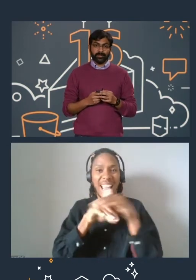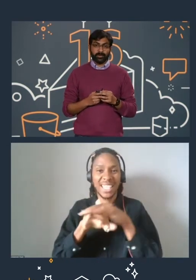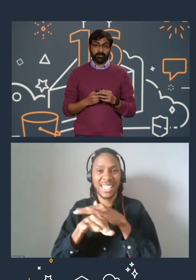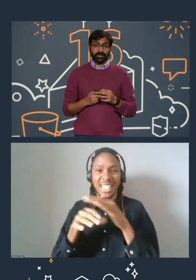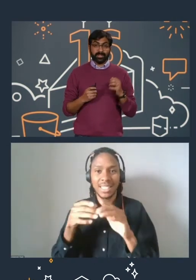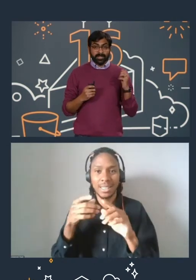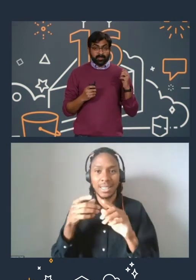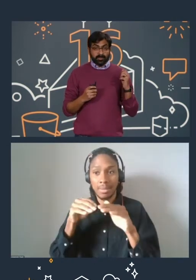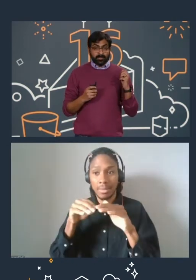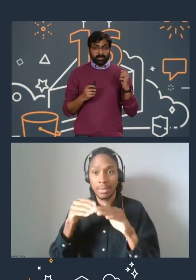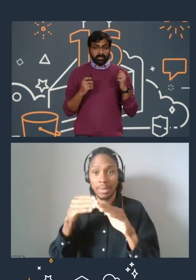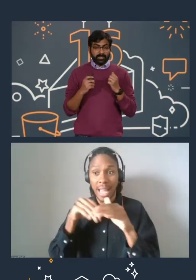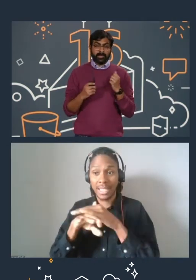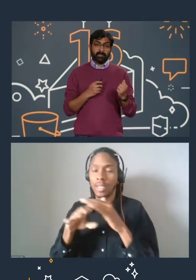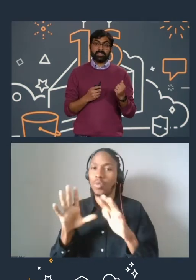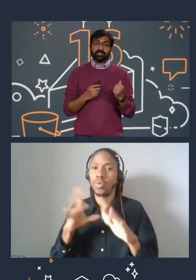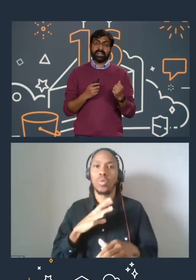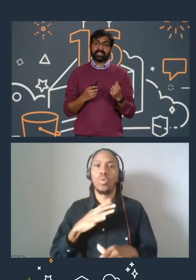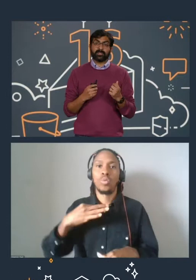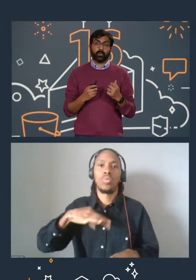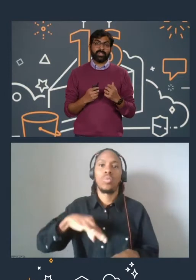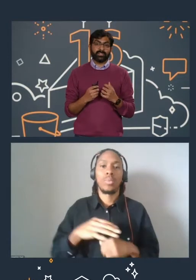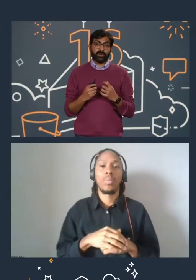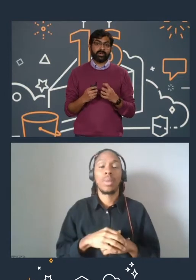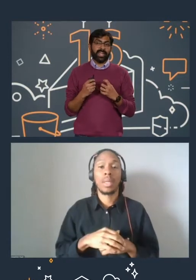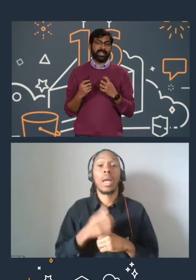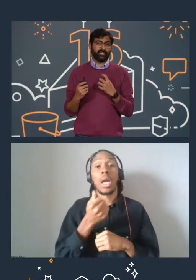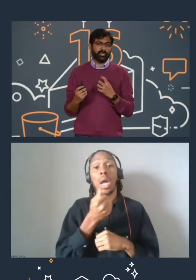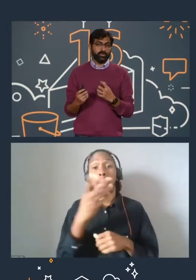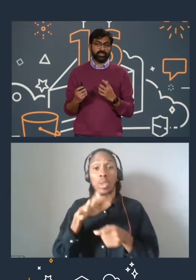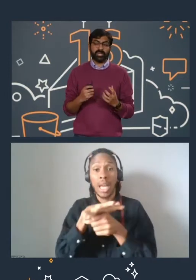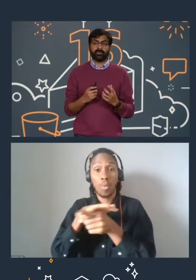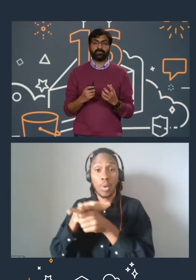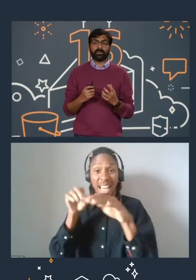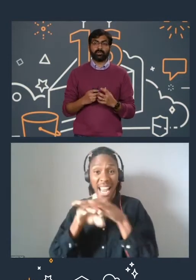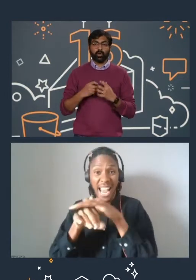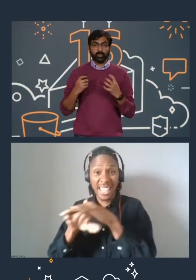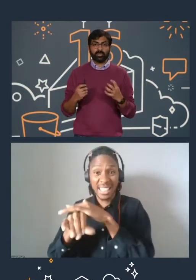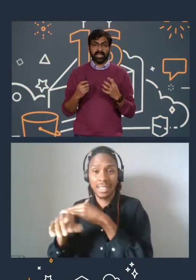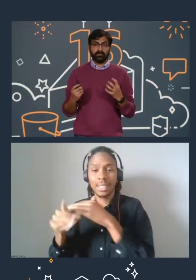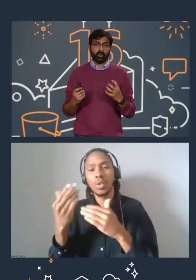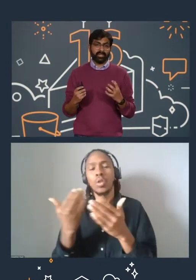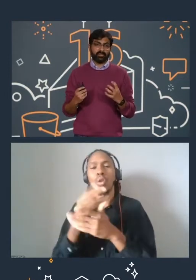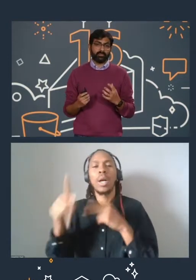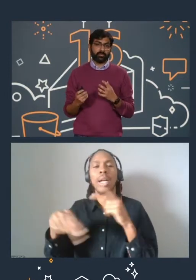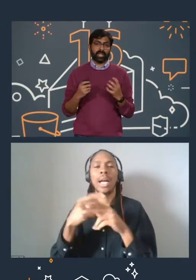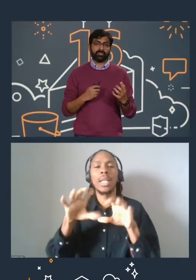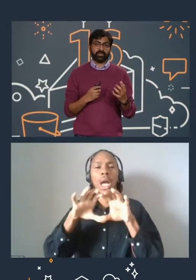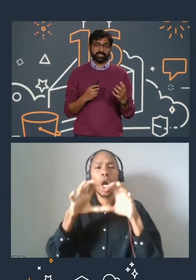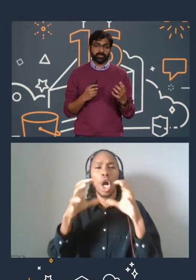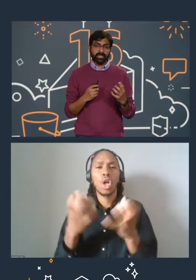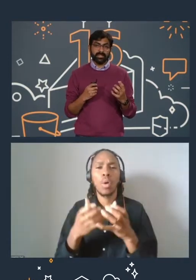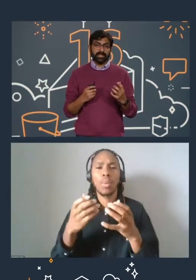So the multi-region access points are a new type of a global endpoint for Amazon S3